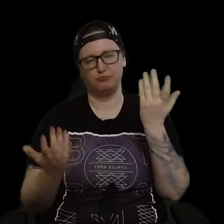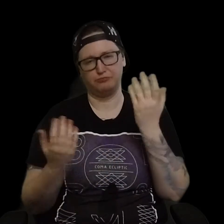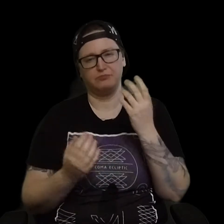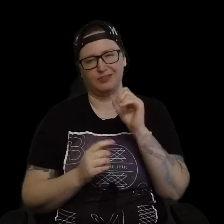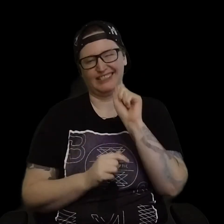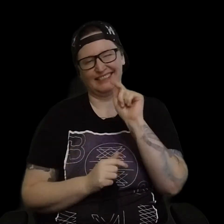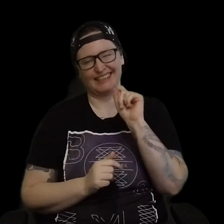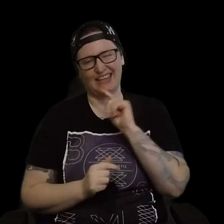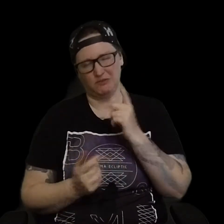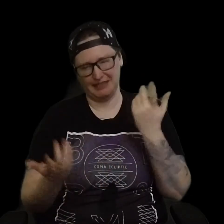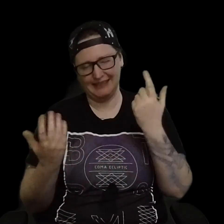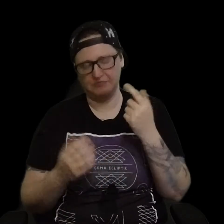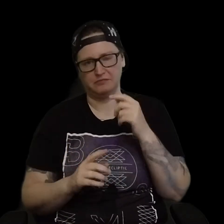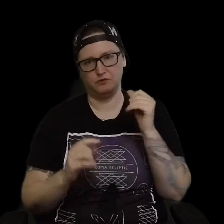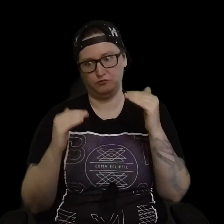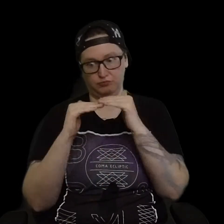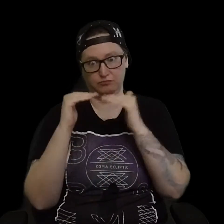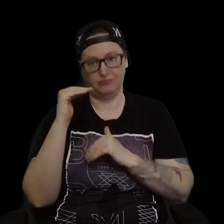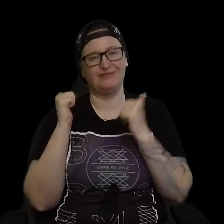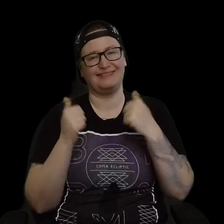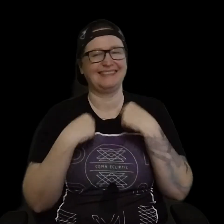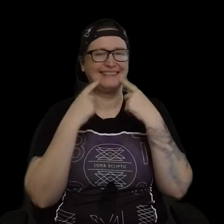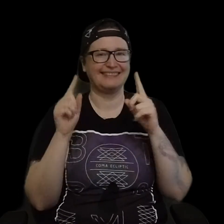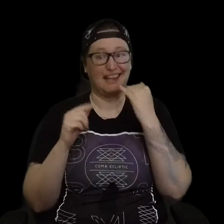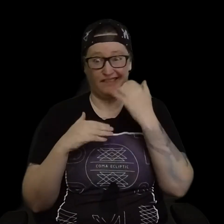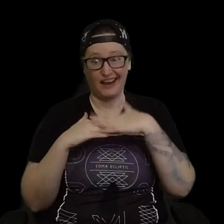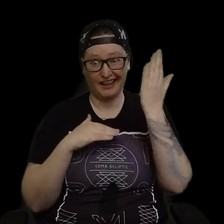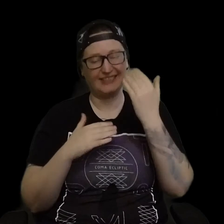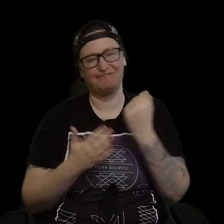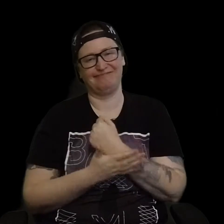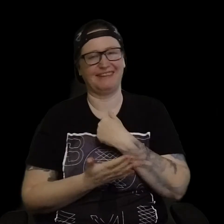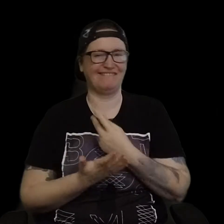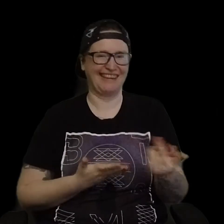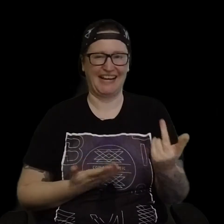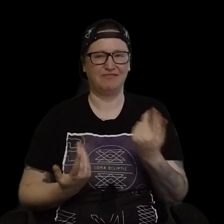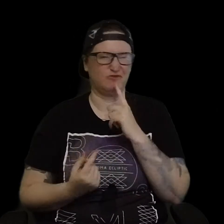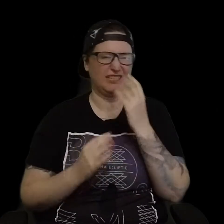attribute so stats really so you want it less than or equal and that works if it's above then you